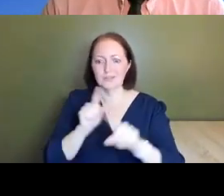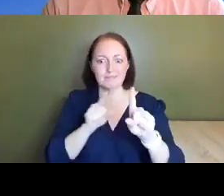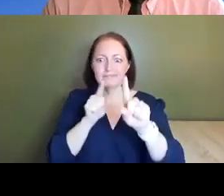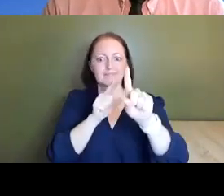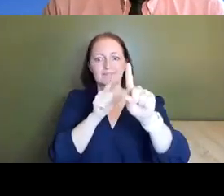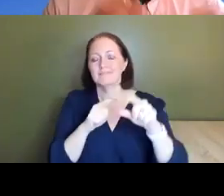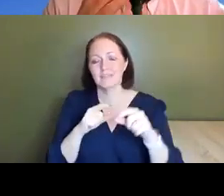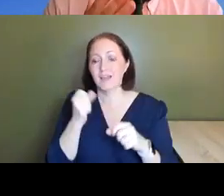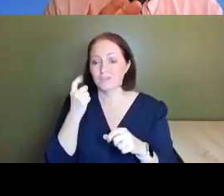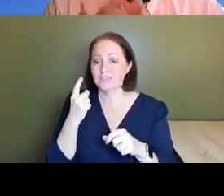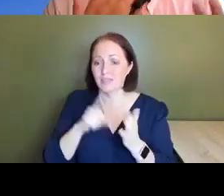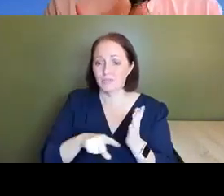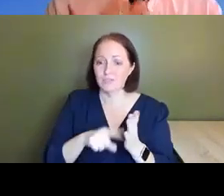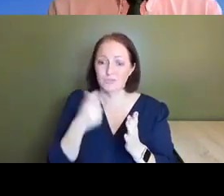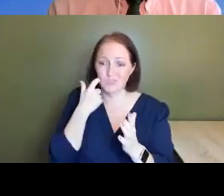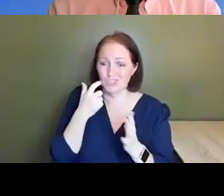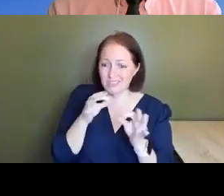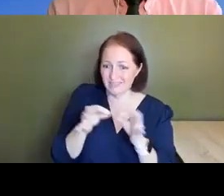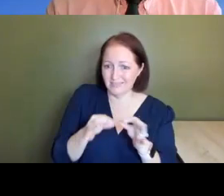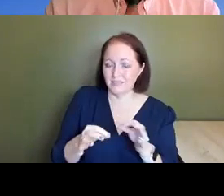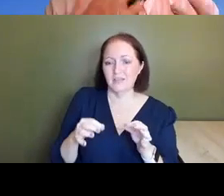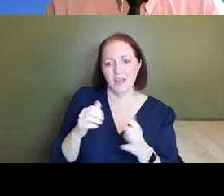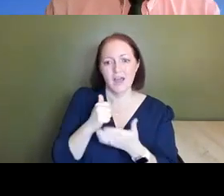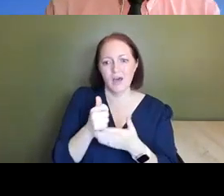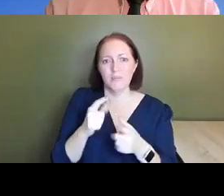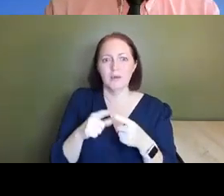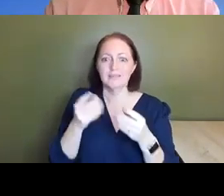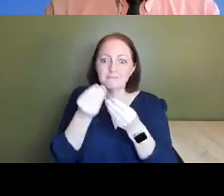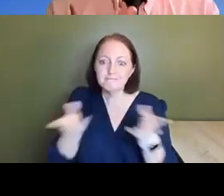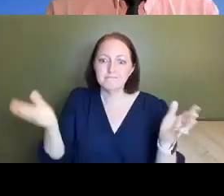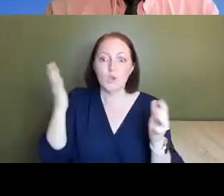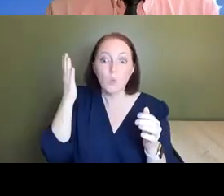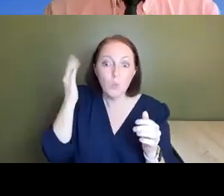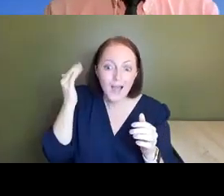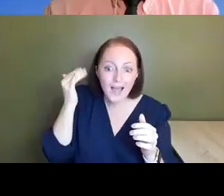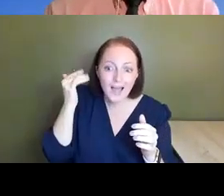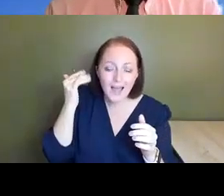Understanding the research that we just covered helps us message the why behind UPK as well